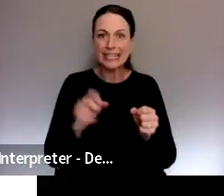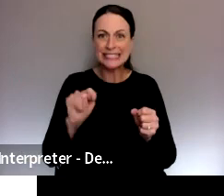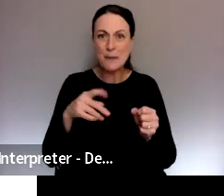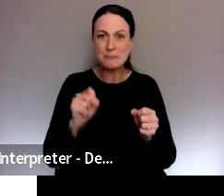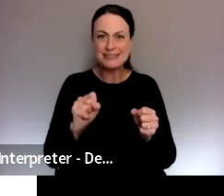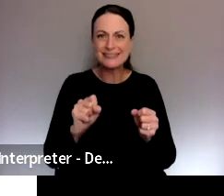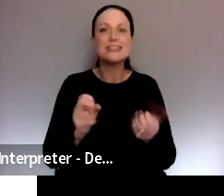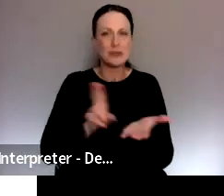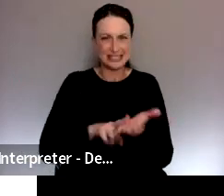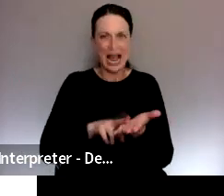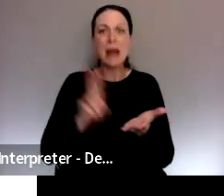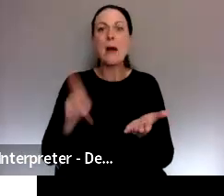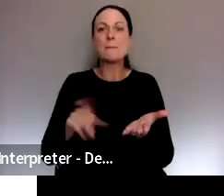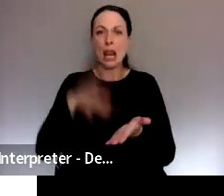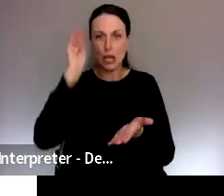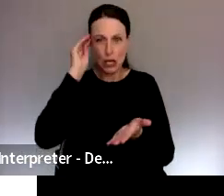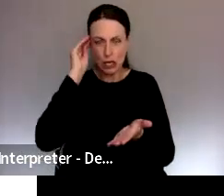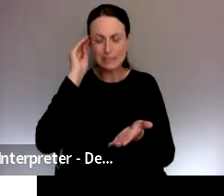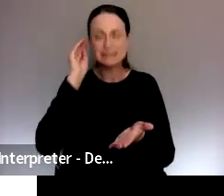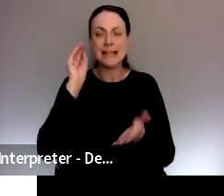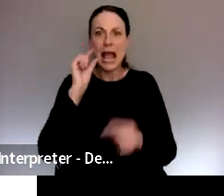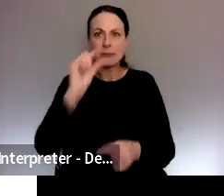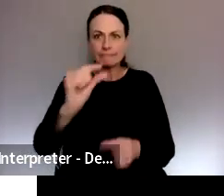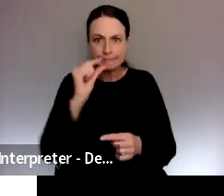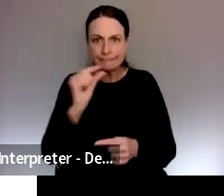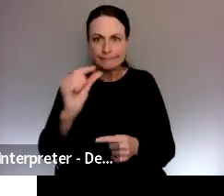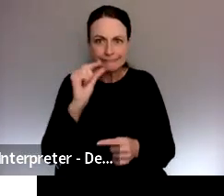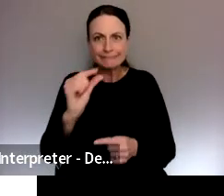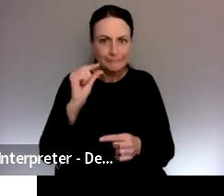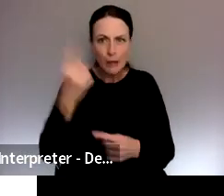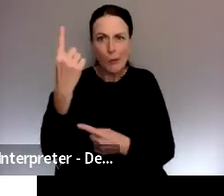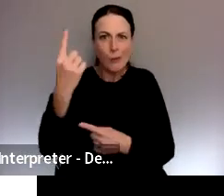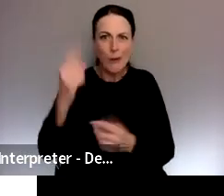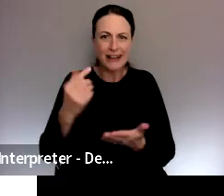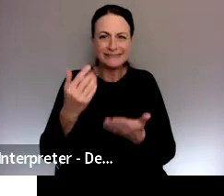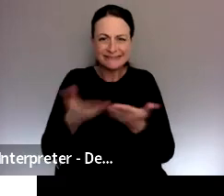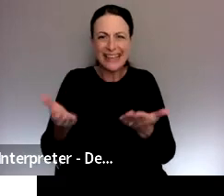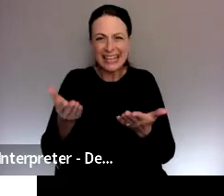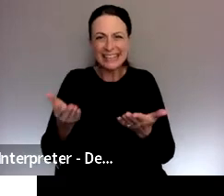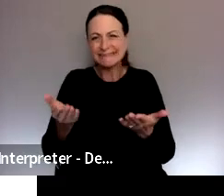you can sign up for where you can learn accessibility a bite size at a time. One thing I forgot to mention